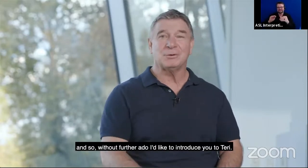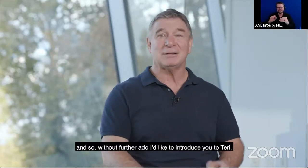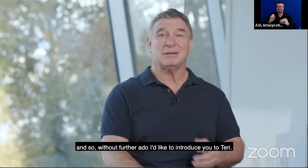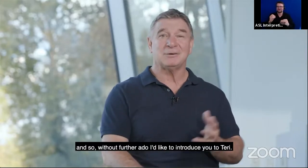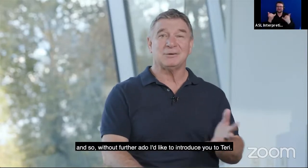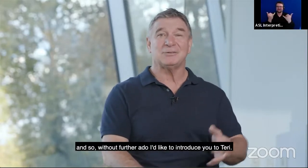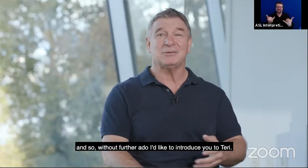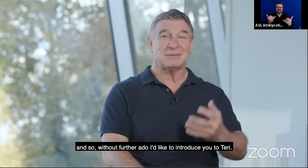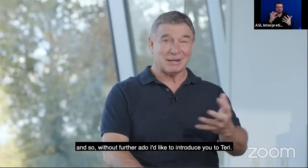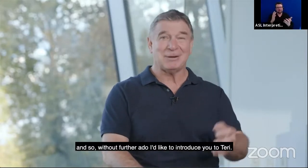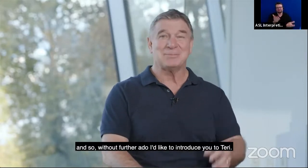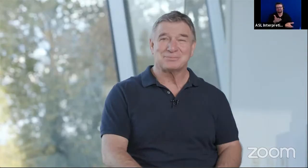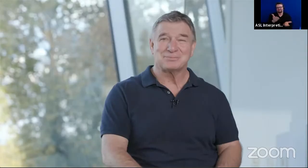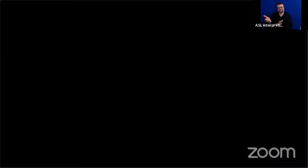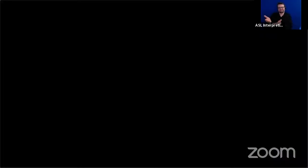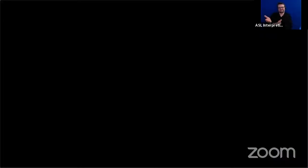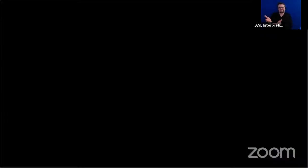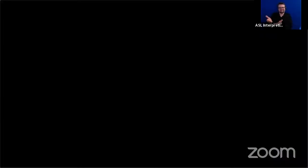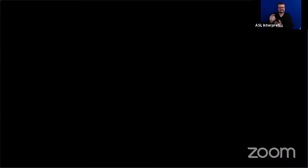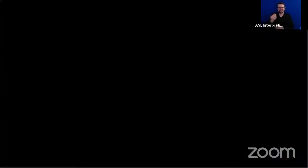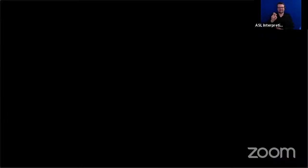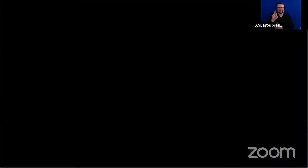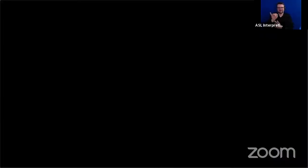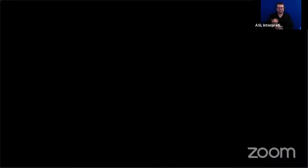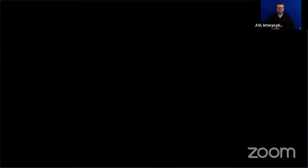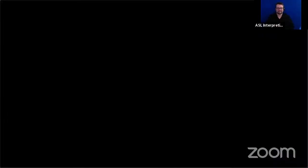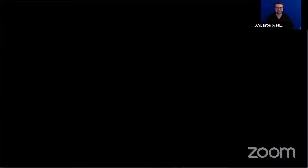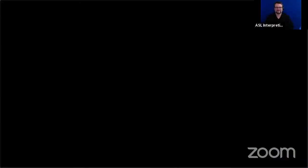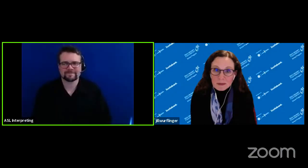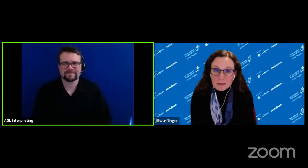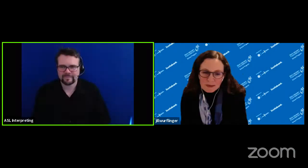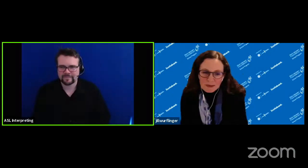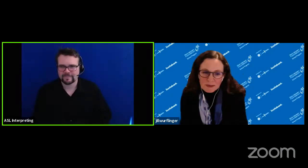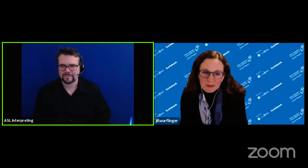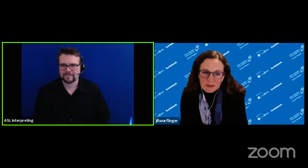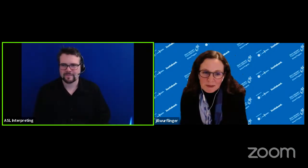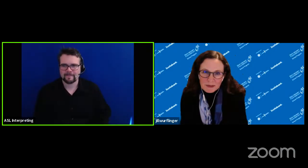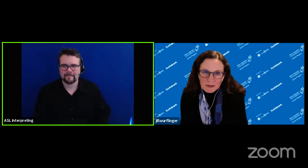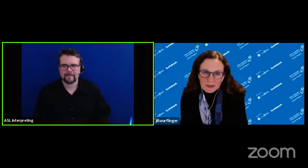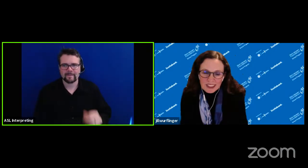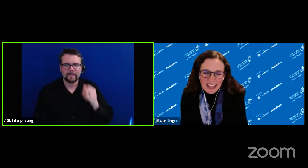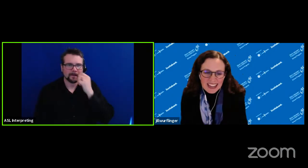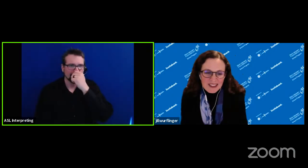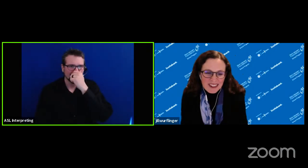LIKE TO INTRODUCE YOU TO TERI. >> THANK YOU, RICK.